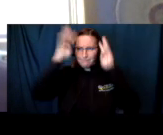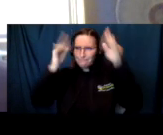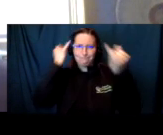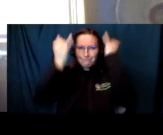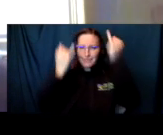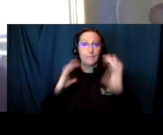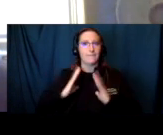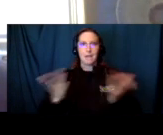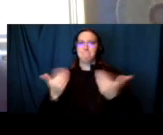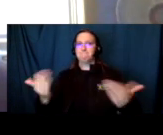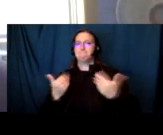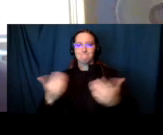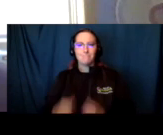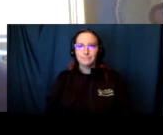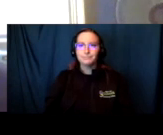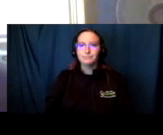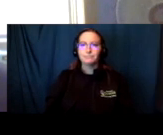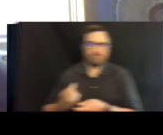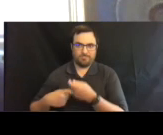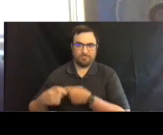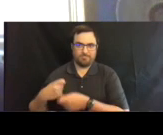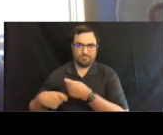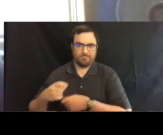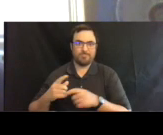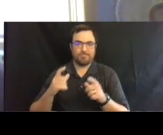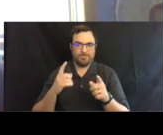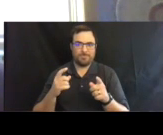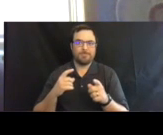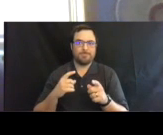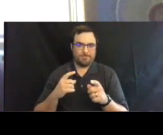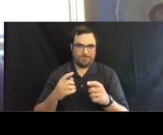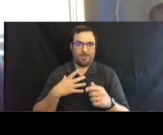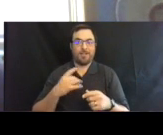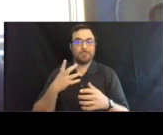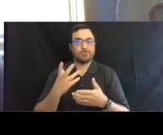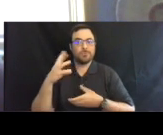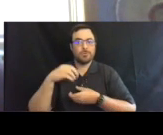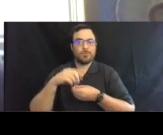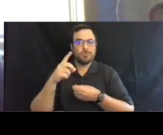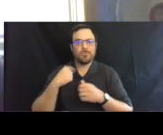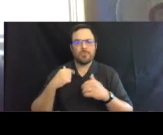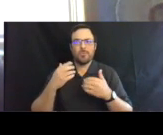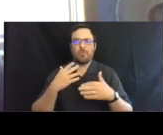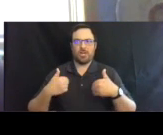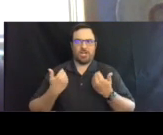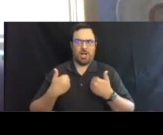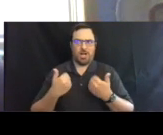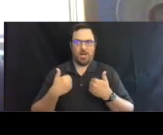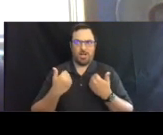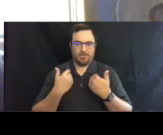I'm going to start with like the foundation. I like to include with my littles. I like to include bottom-up skills, a combination